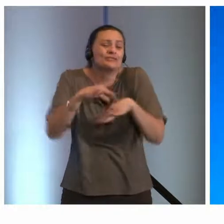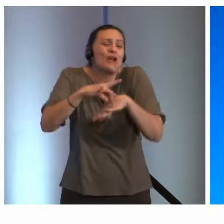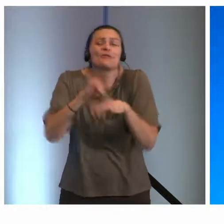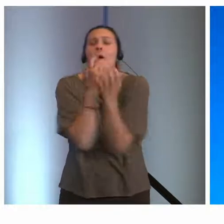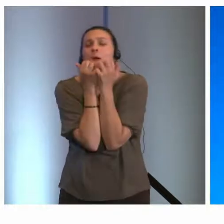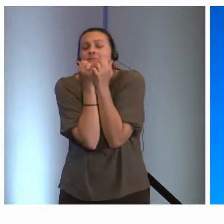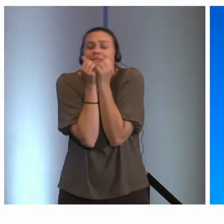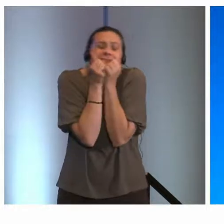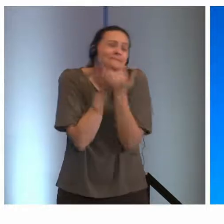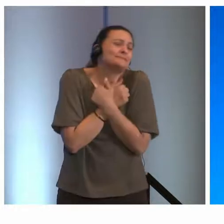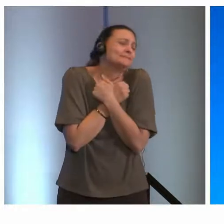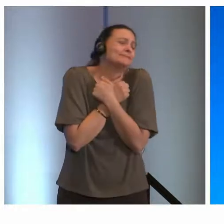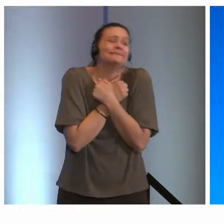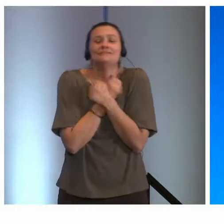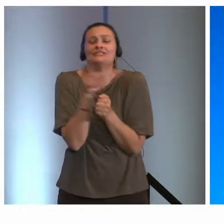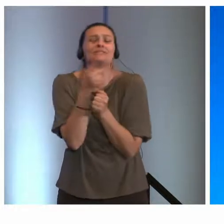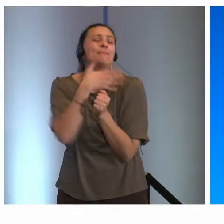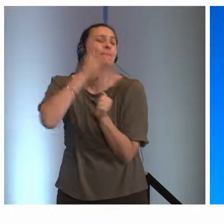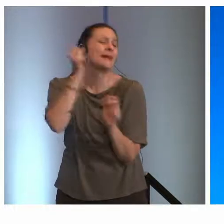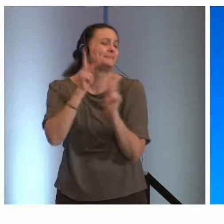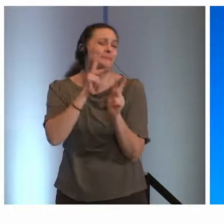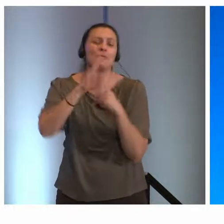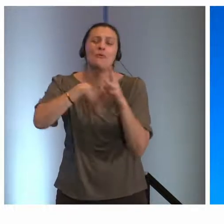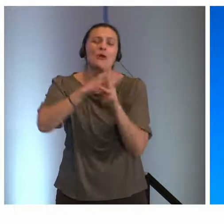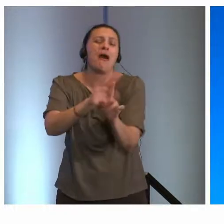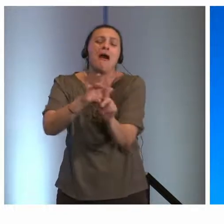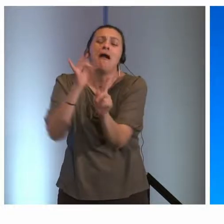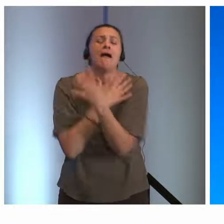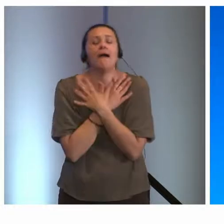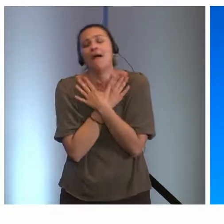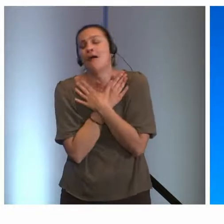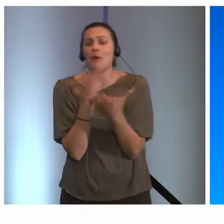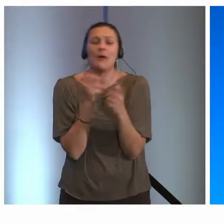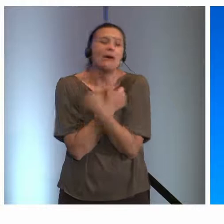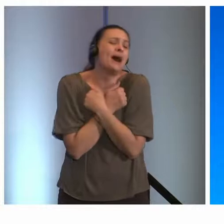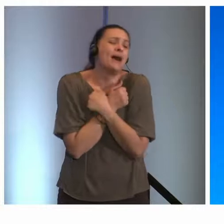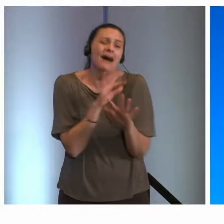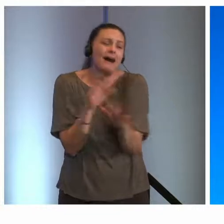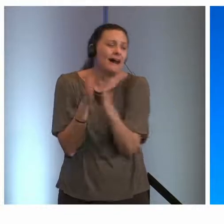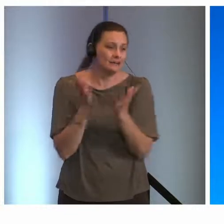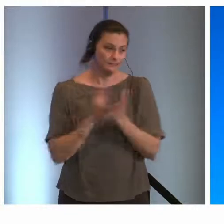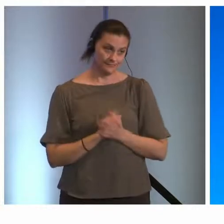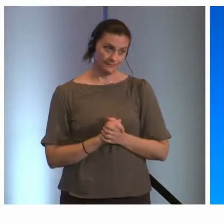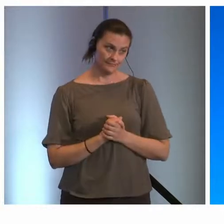favorite. The aunt Martha, they're angels on earth aren't they just the best people in the world, you